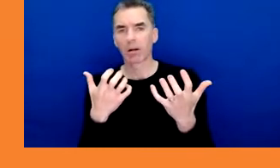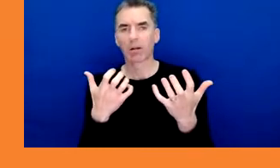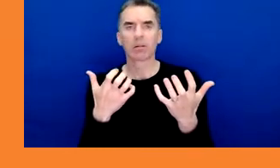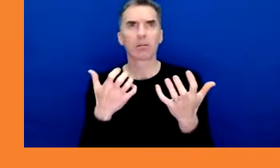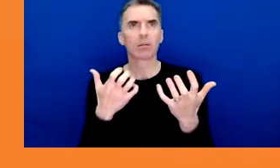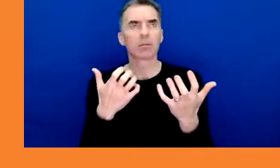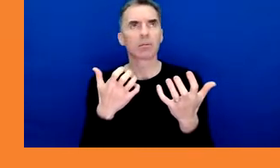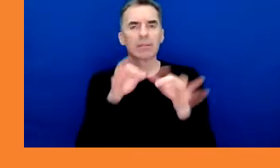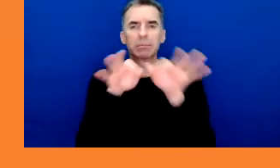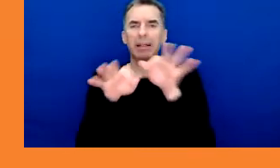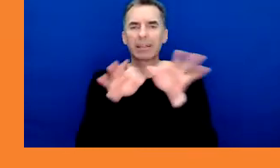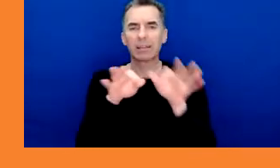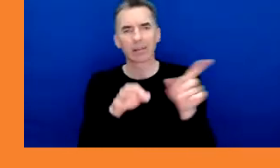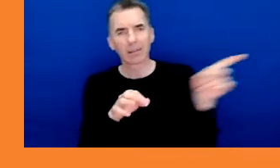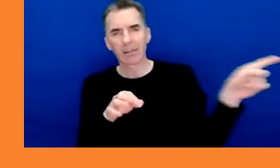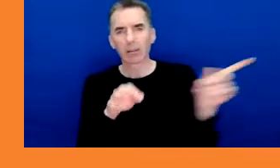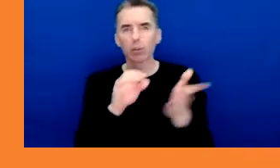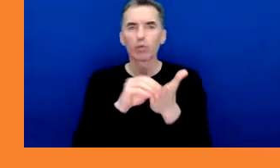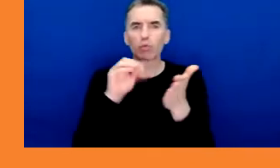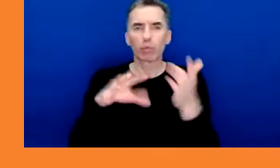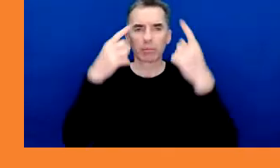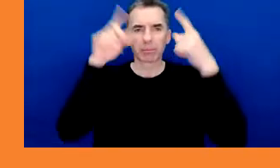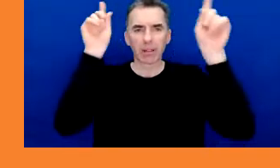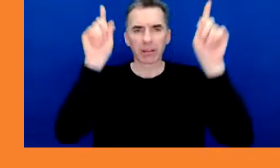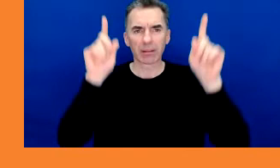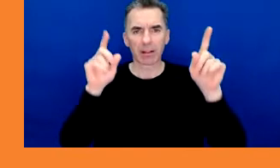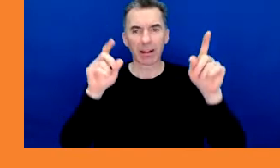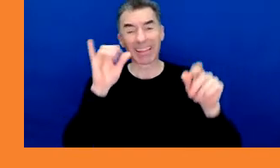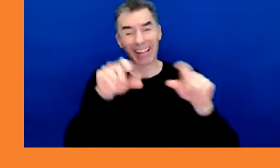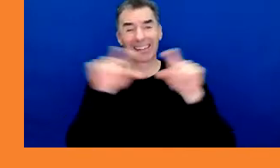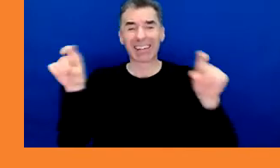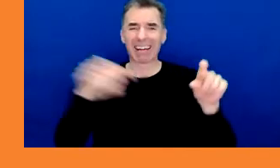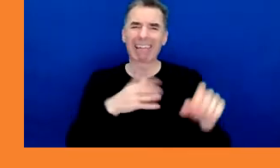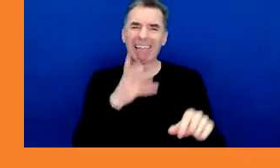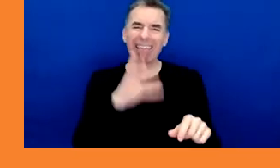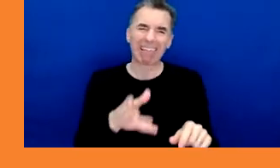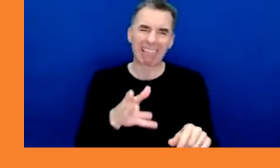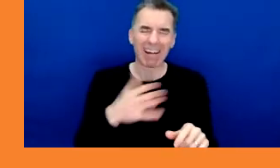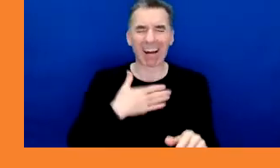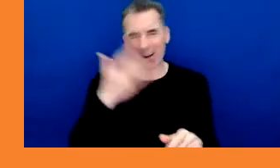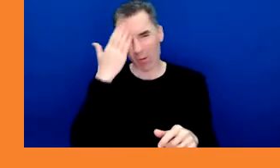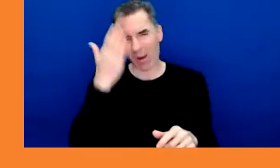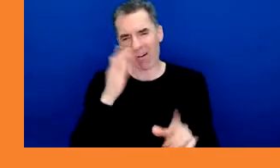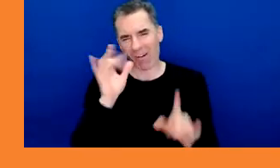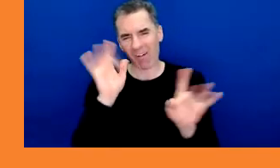I hate the term student success, and I know that's really awful, but I think there is like 50 million definitions.